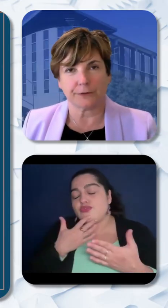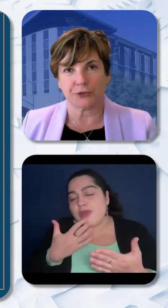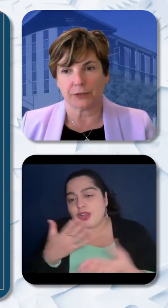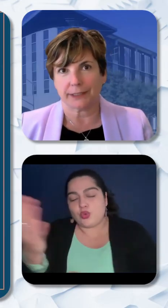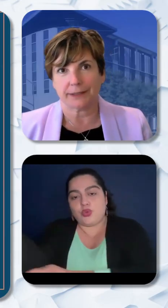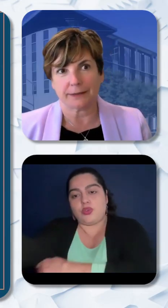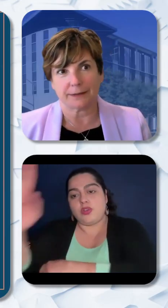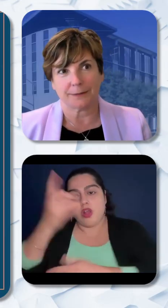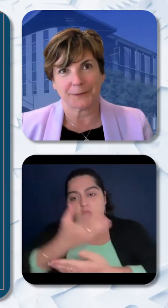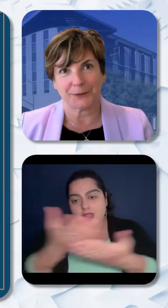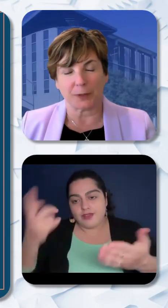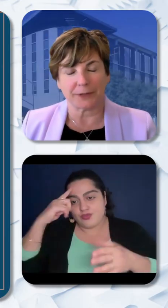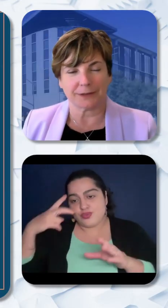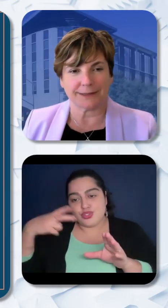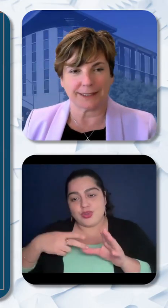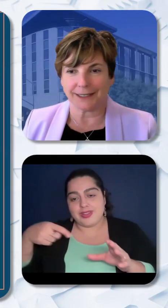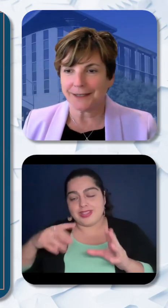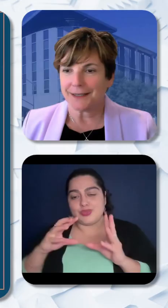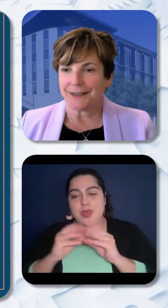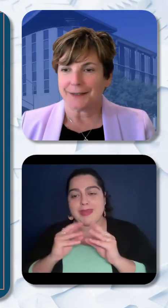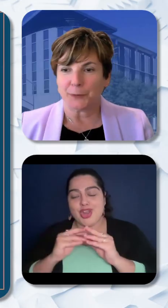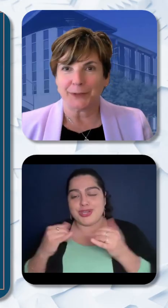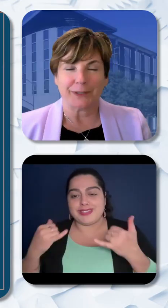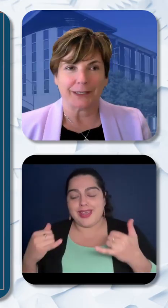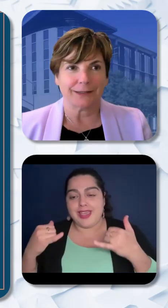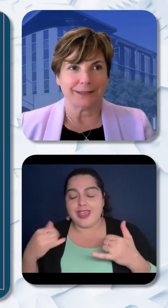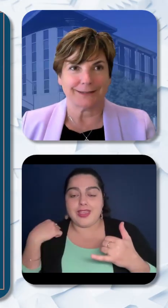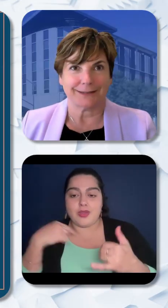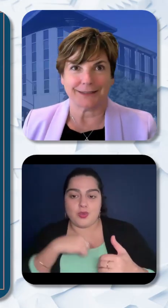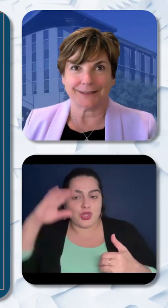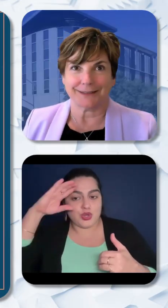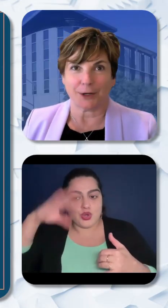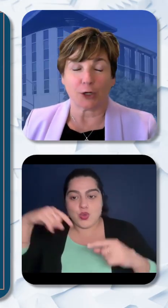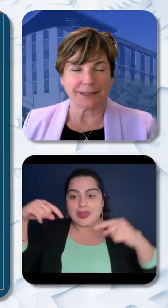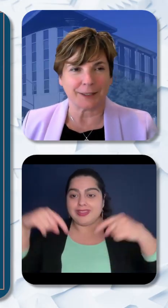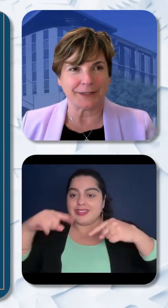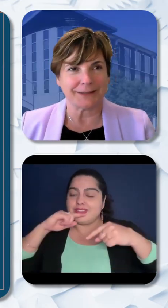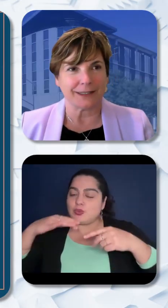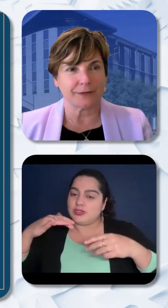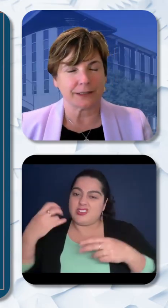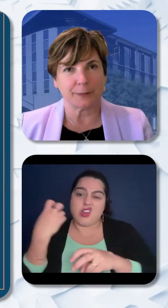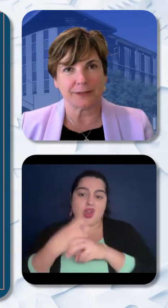you for joining this webinar today. We know that it's a hard time at the end of the day,